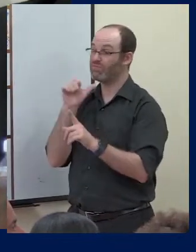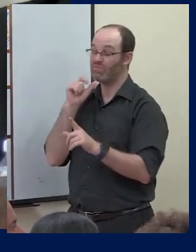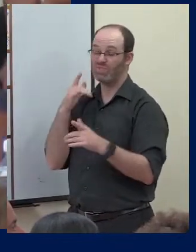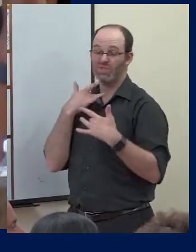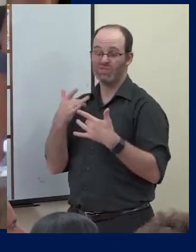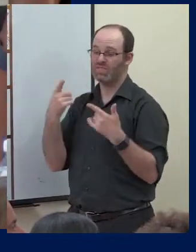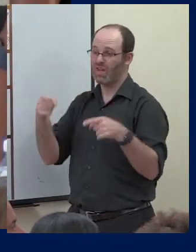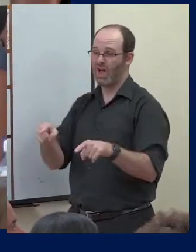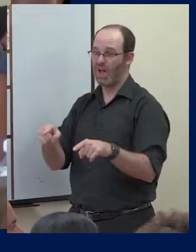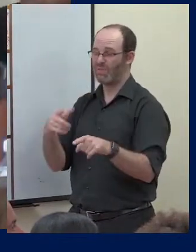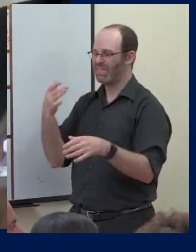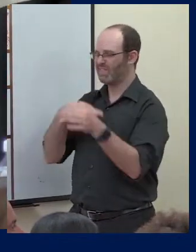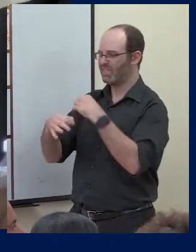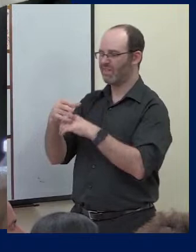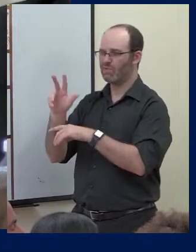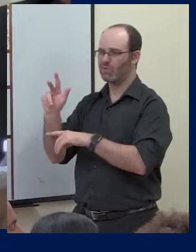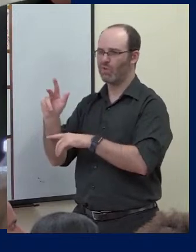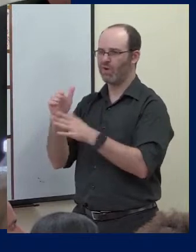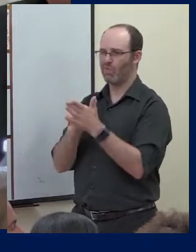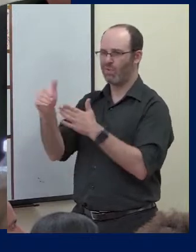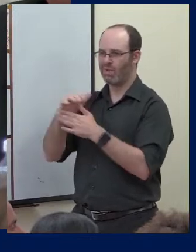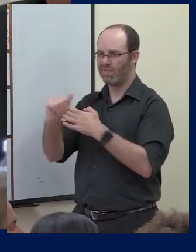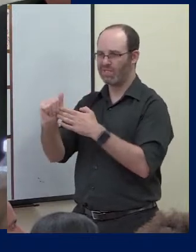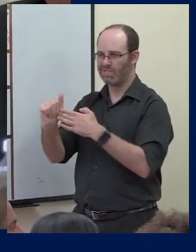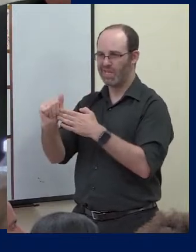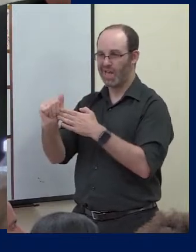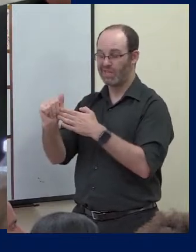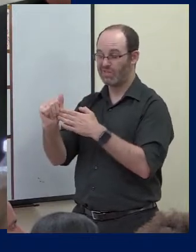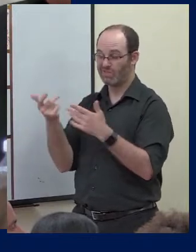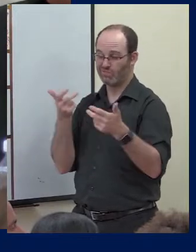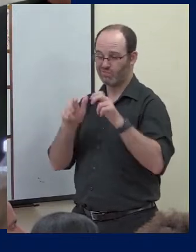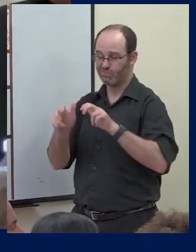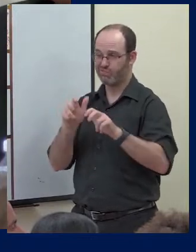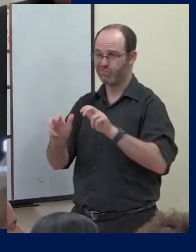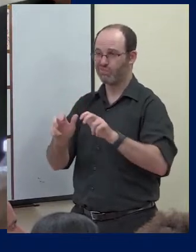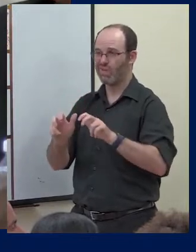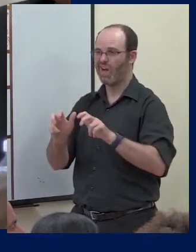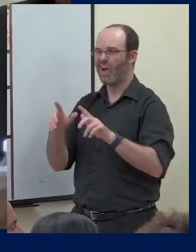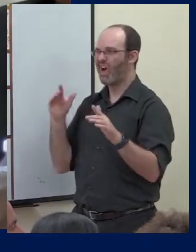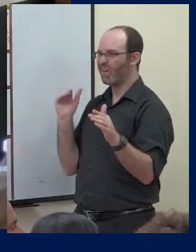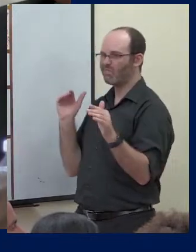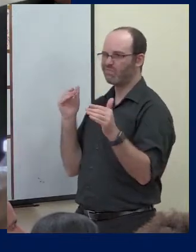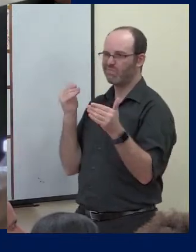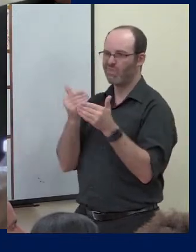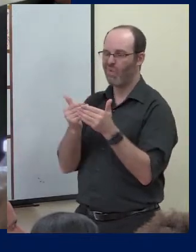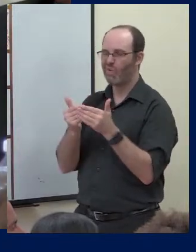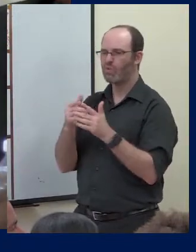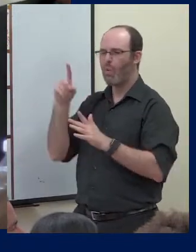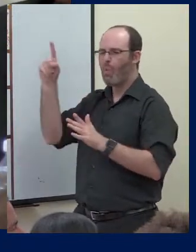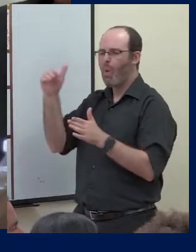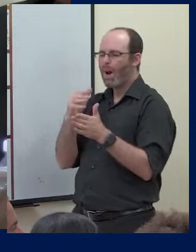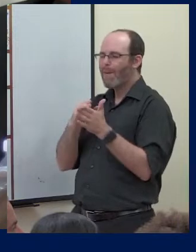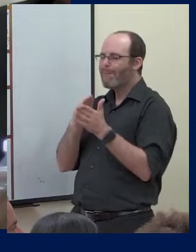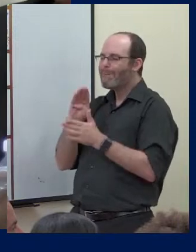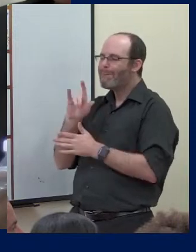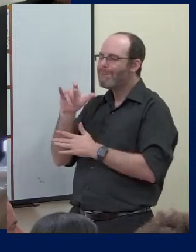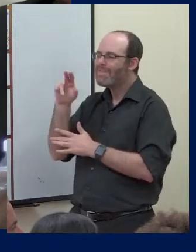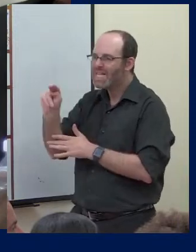Instead of putting $23 million into it, he is putting close to $1 billion to make 988